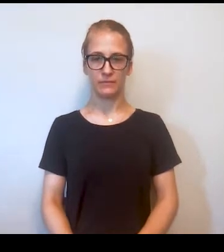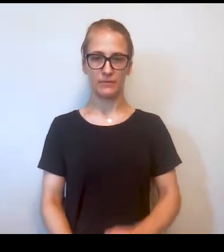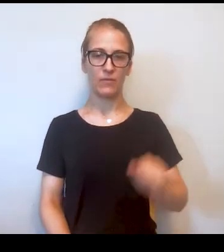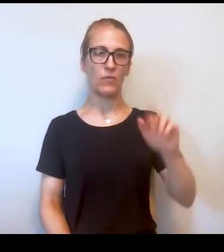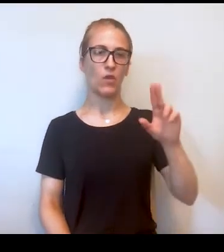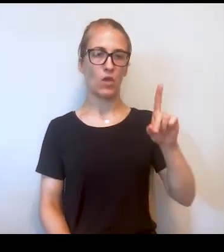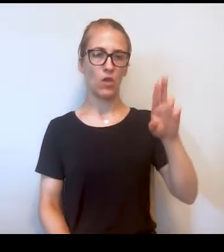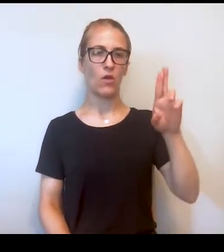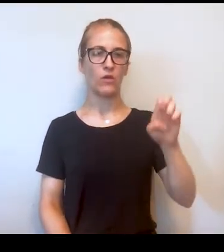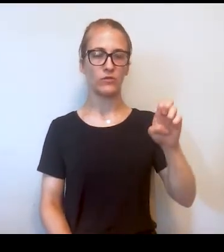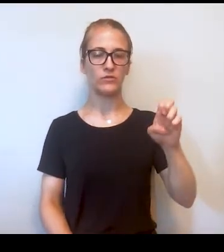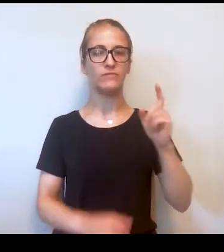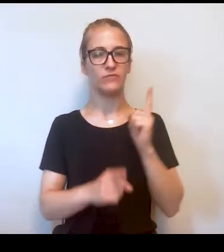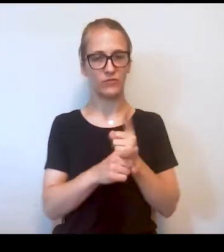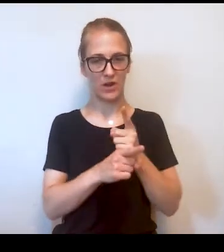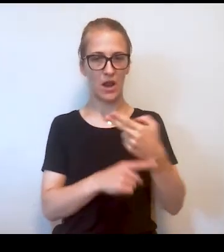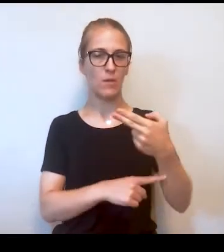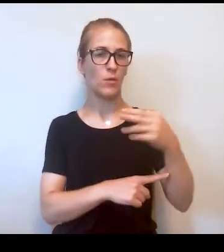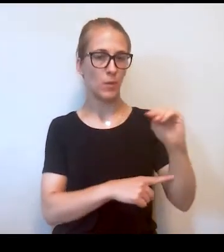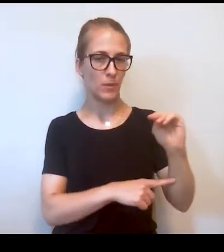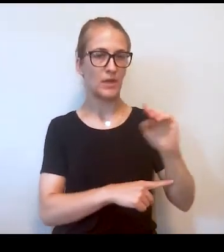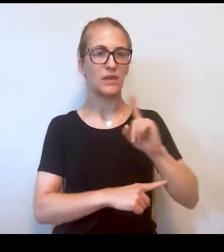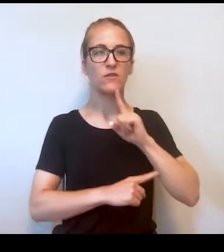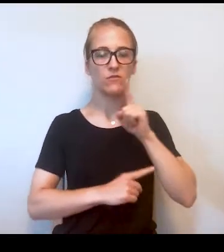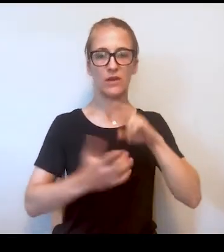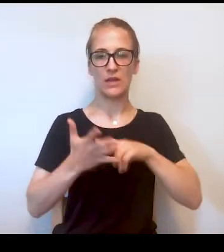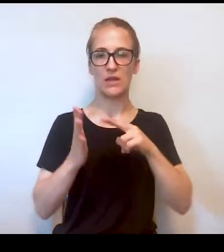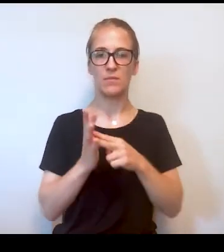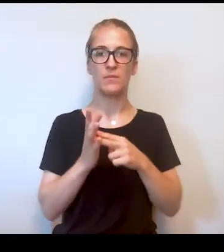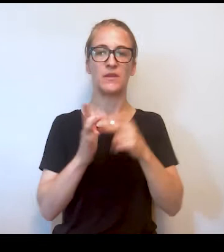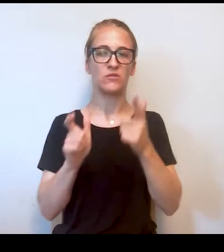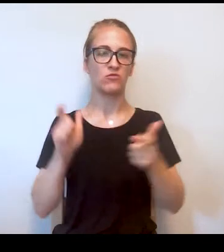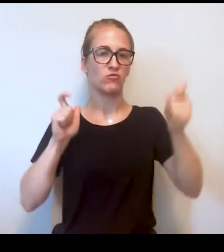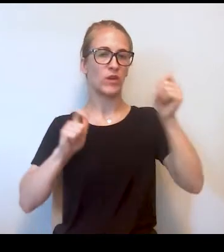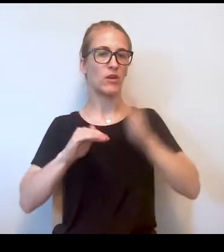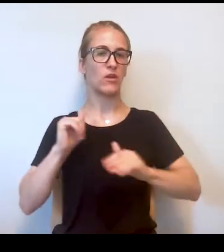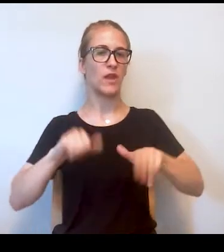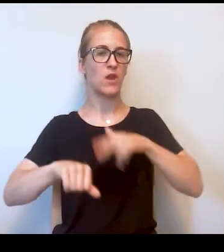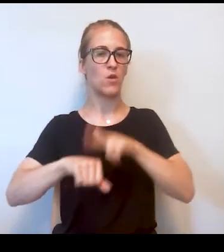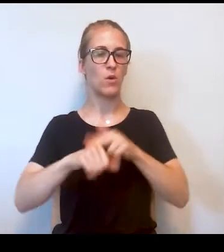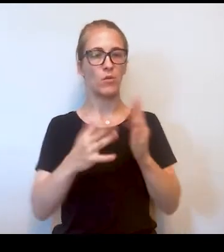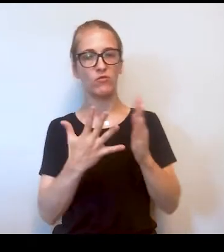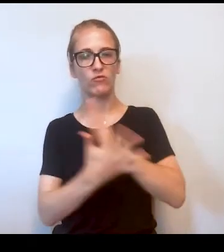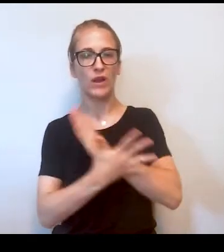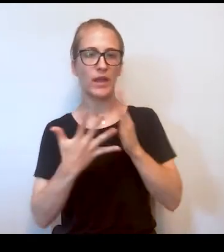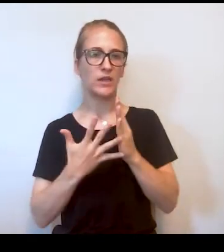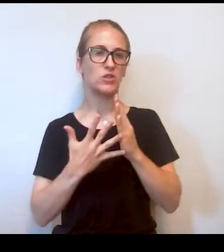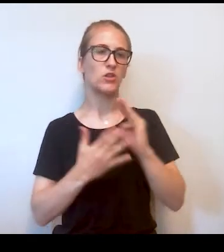[Audre] Hypermobility essentially just means a greater than normal range of motion in joints,